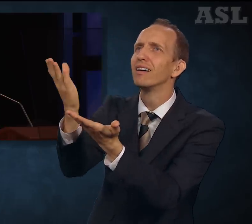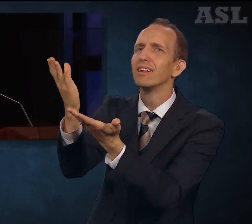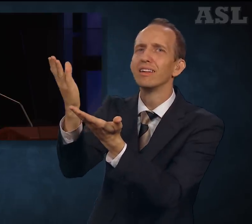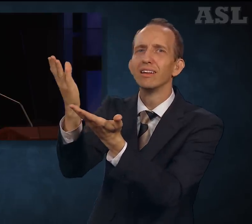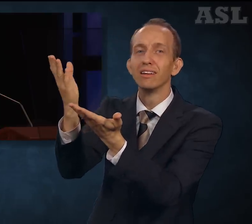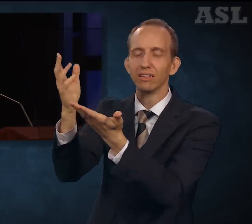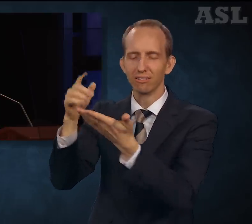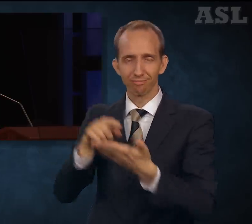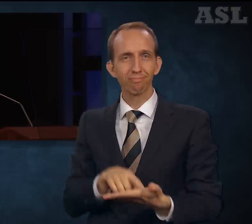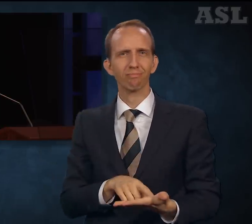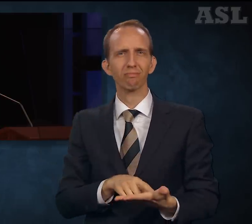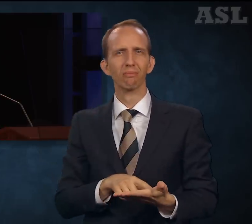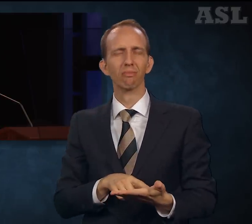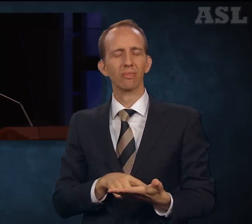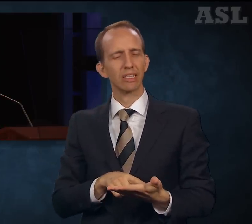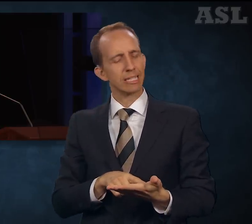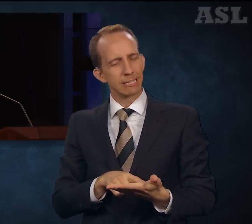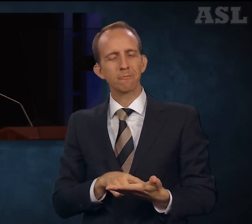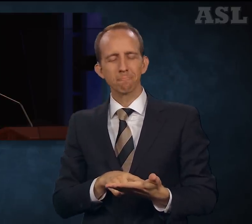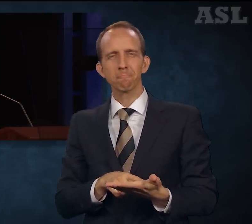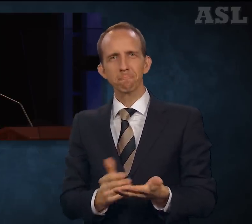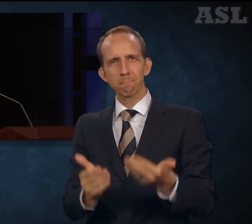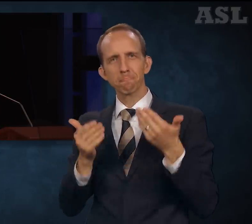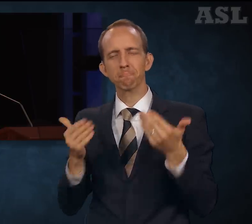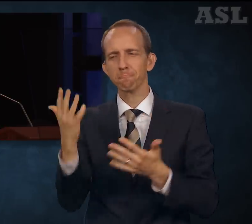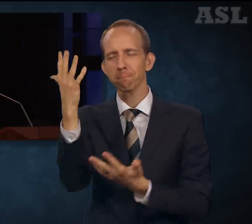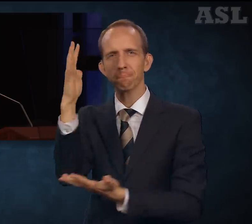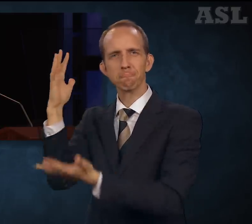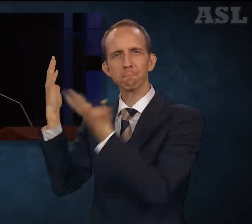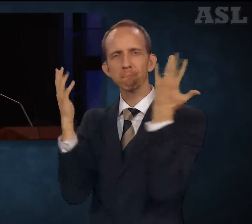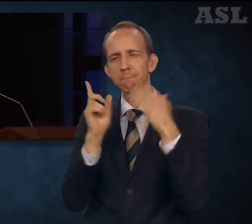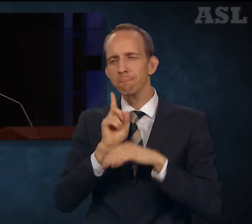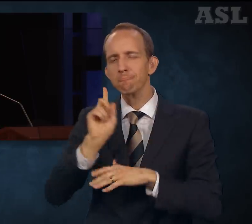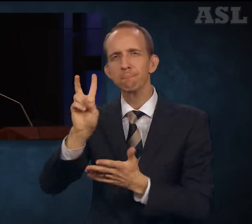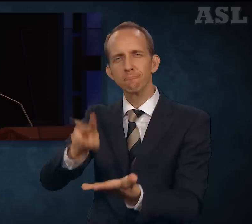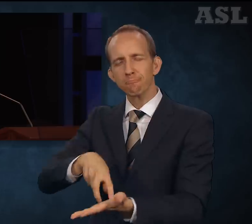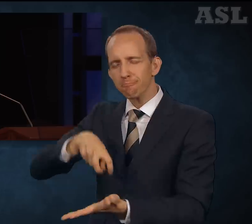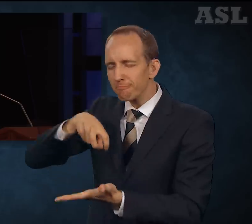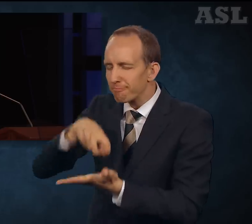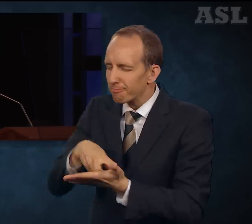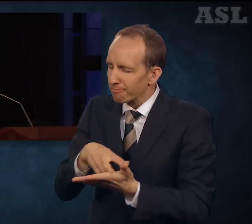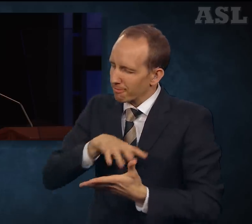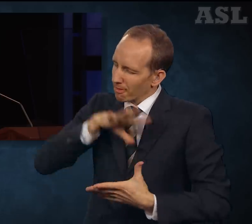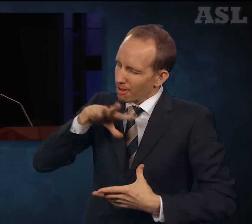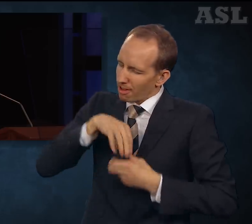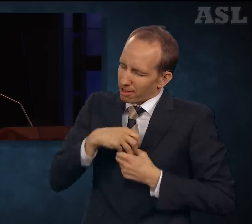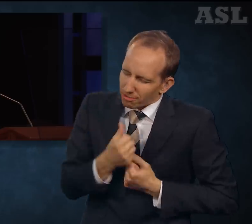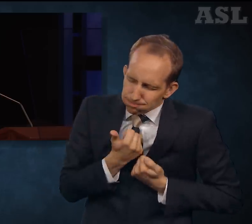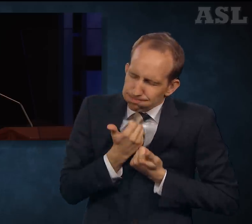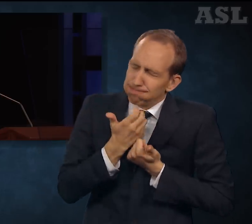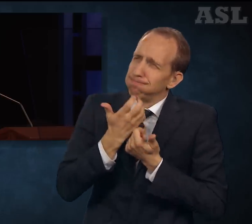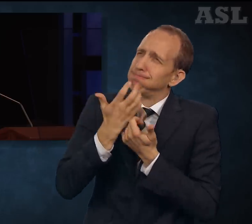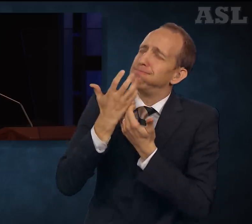GOD."